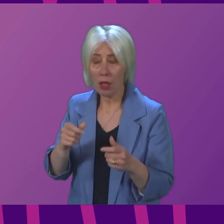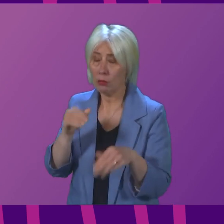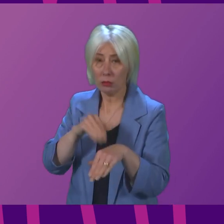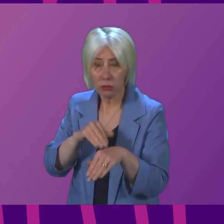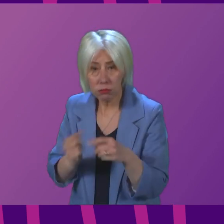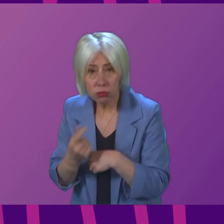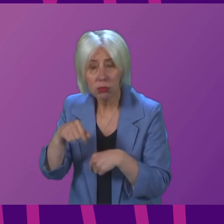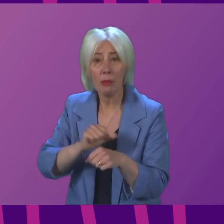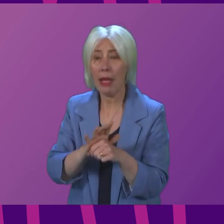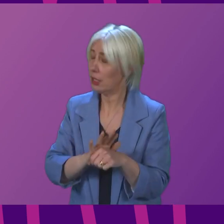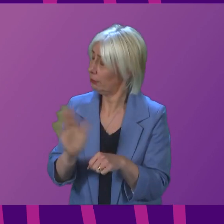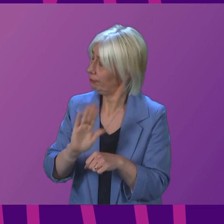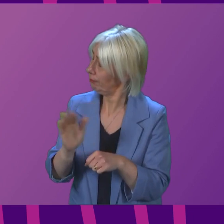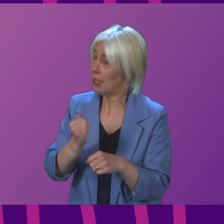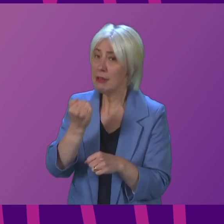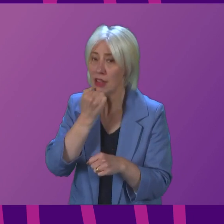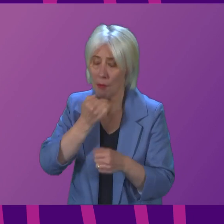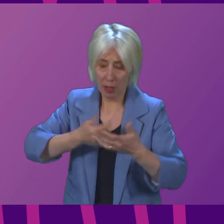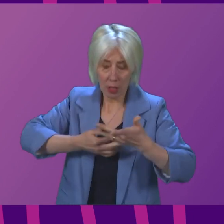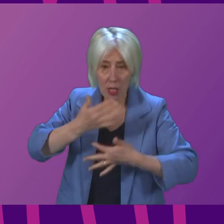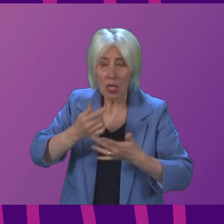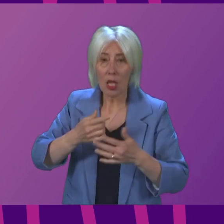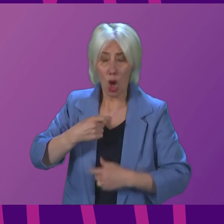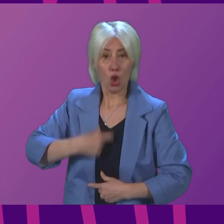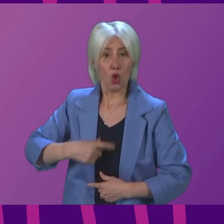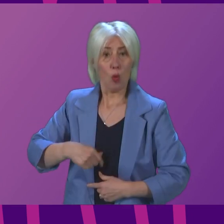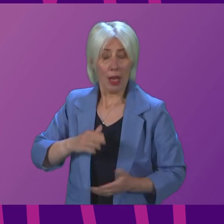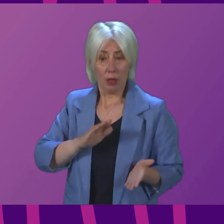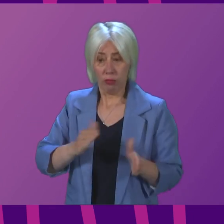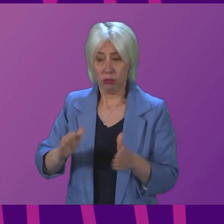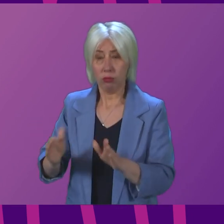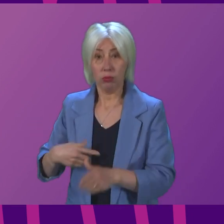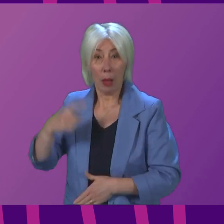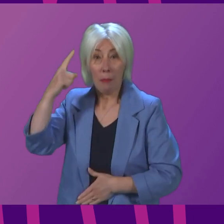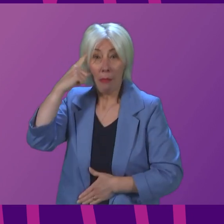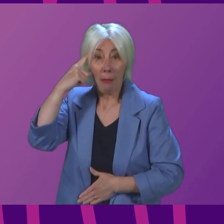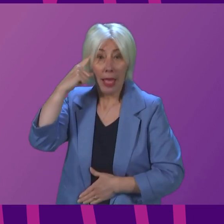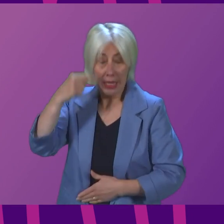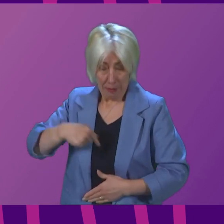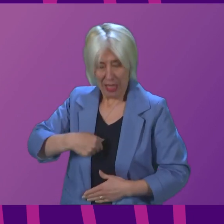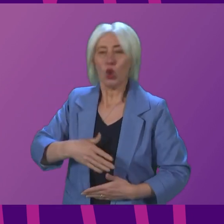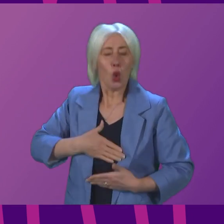The facts and figures and the human consequences are embedded in my soul and always will be.